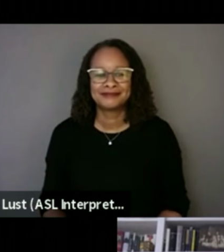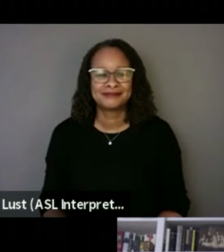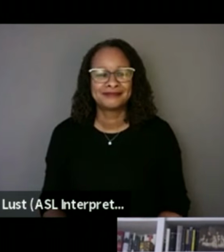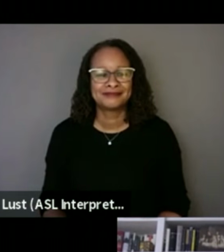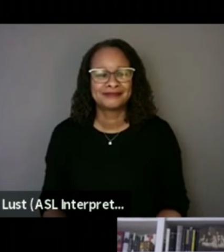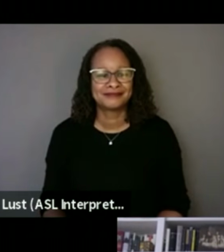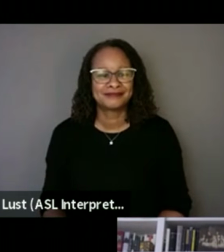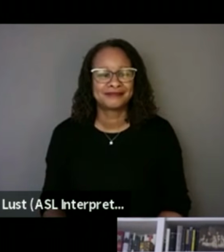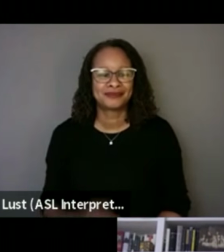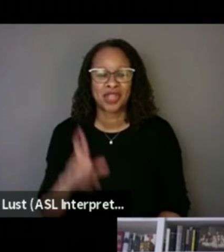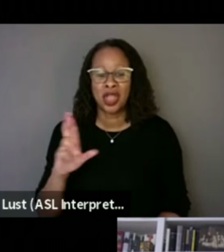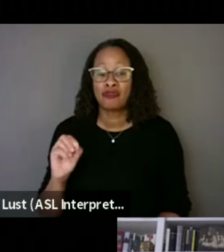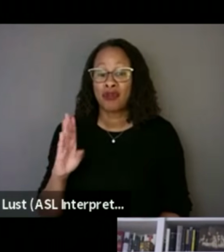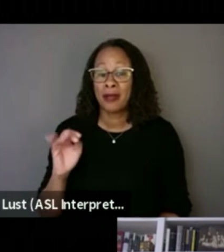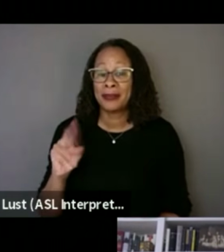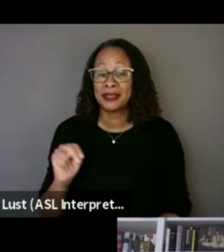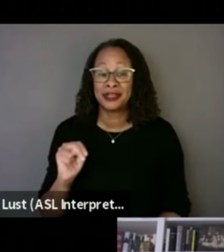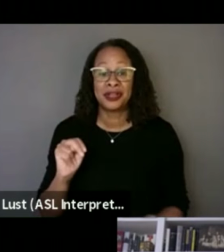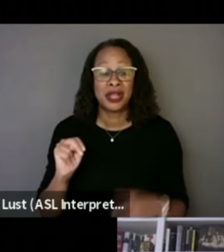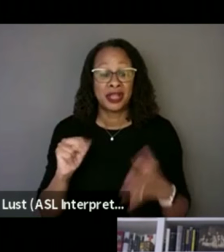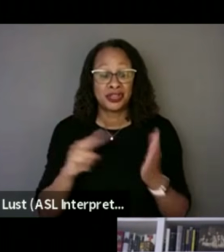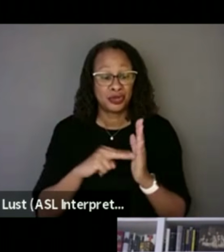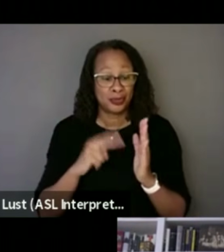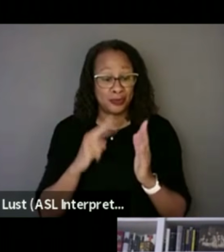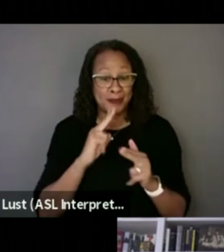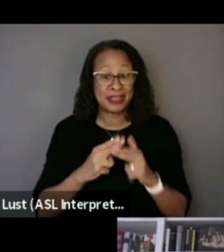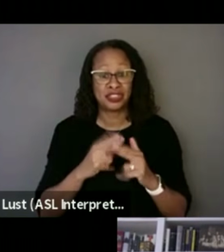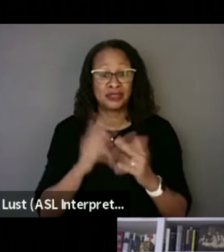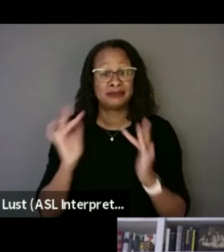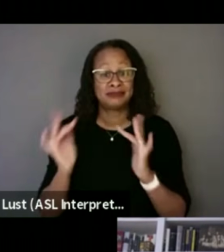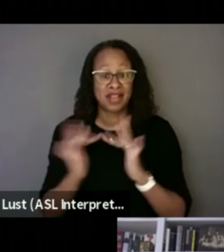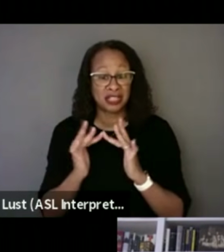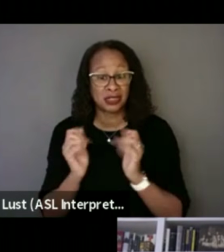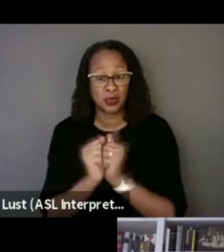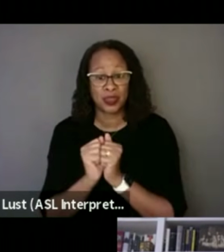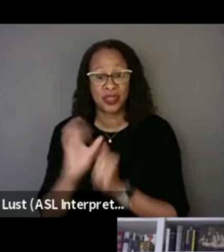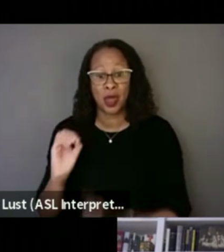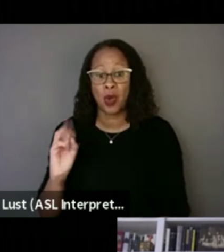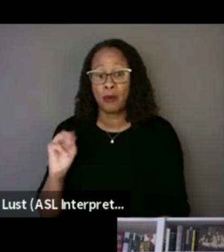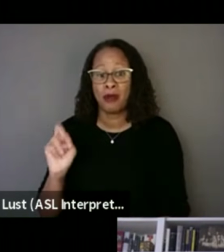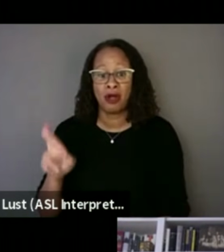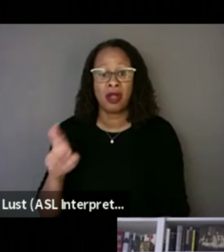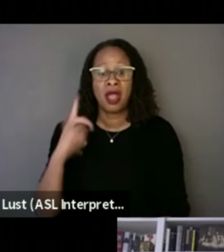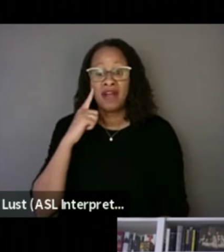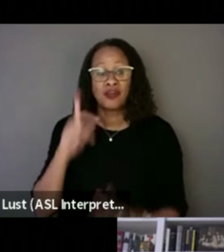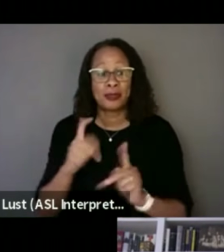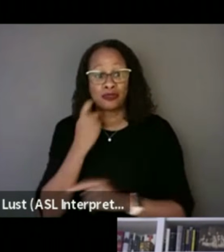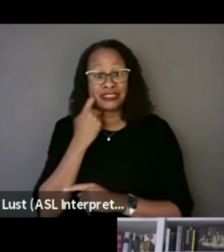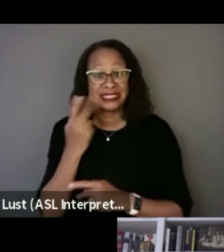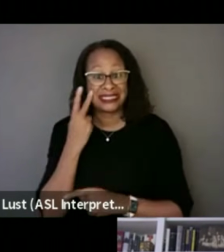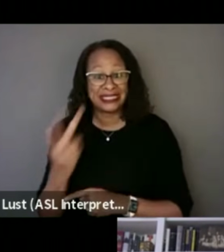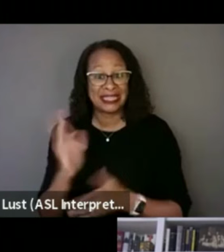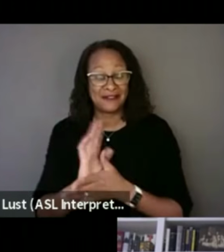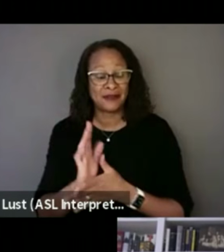Robin, you mentioned, you know, being in touch with Omar, and I'm curious for people who have just seen the film, can you sort of tell us what the subjects are...